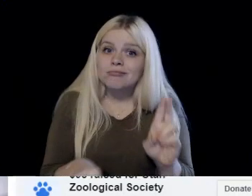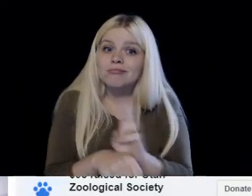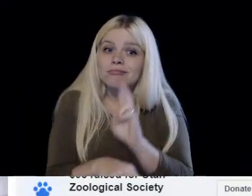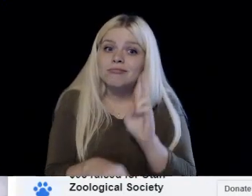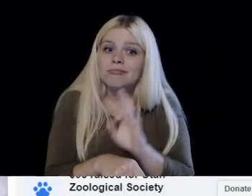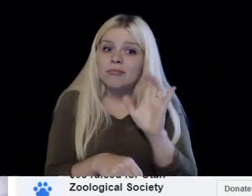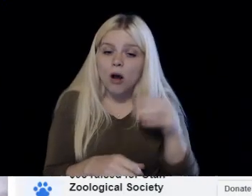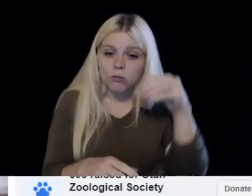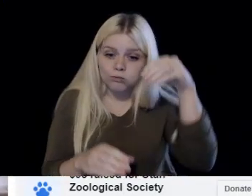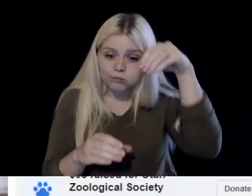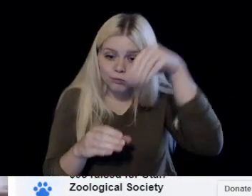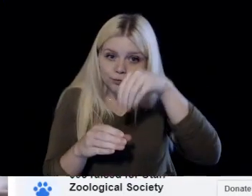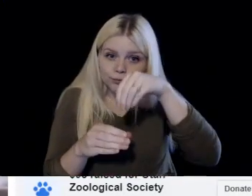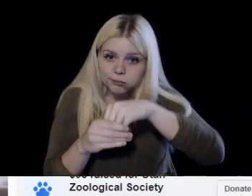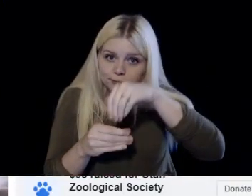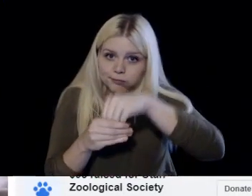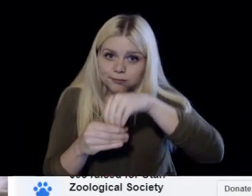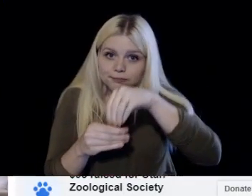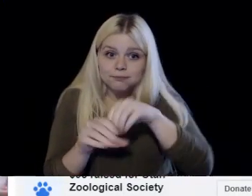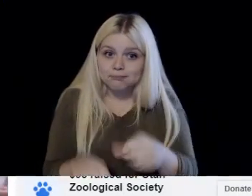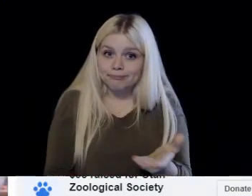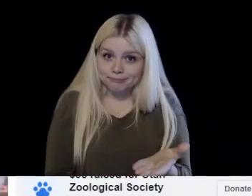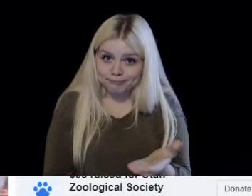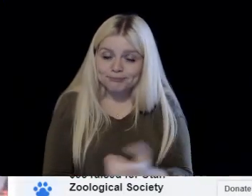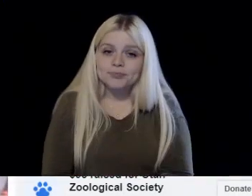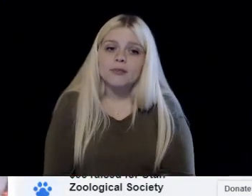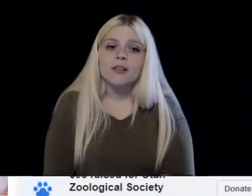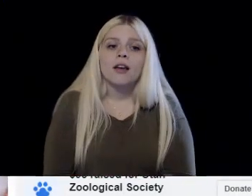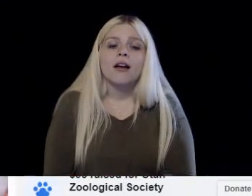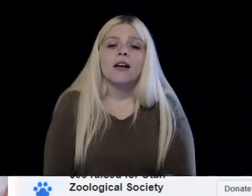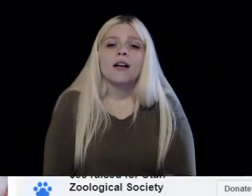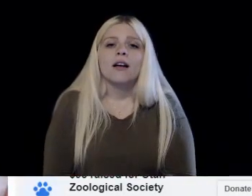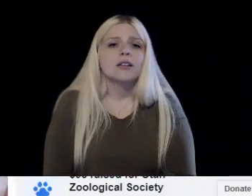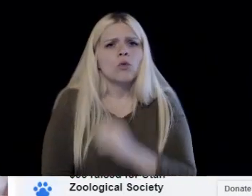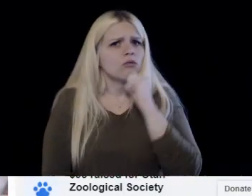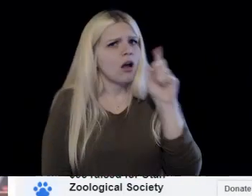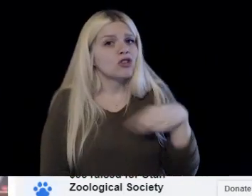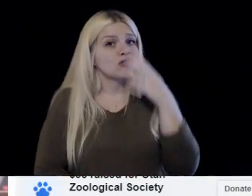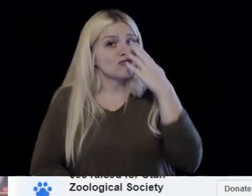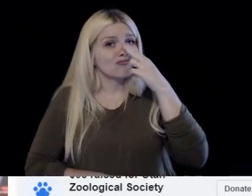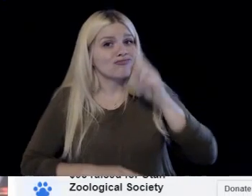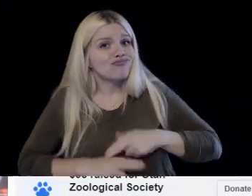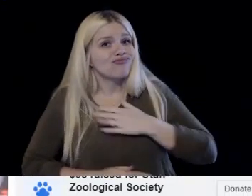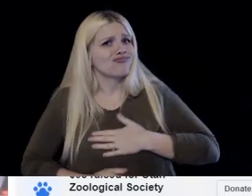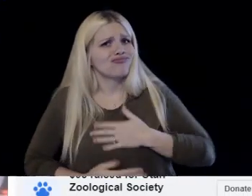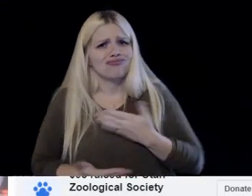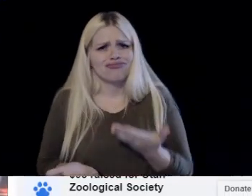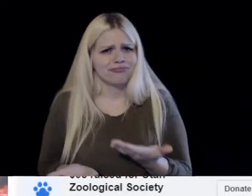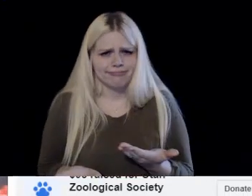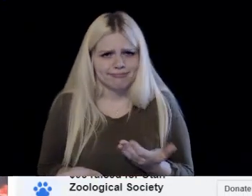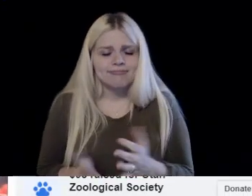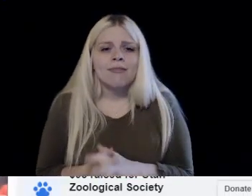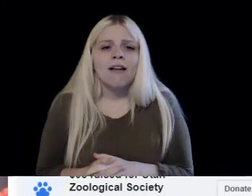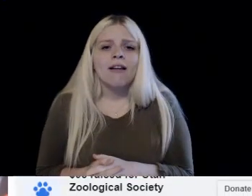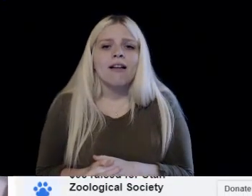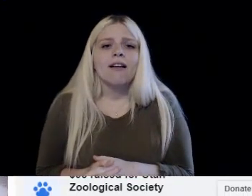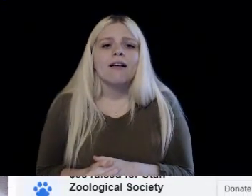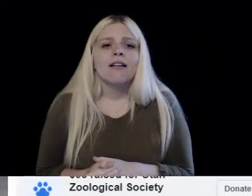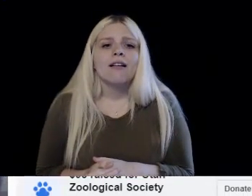produce inside, here. So, not only is it a fun toy for them to get the Kong out, but now once the Kong comes out-